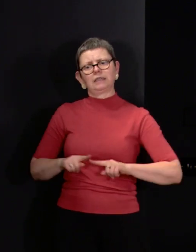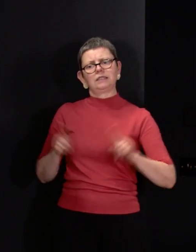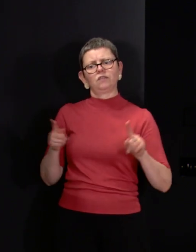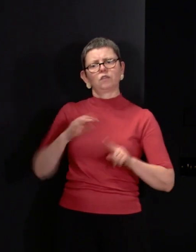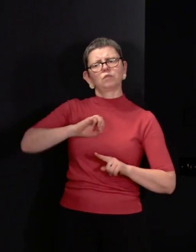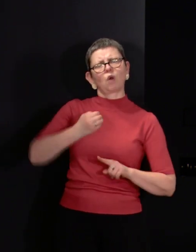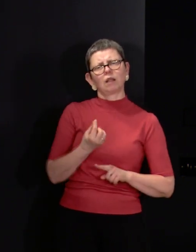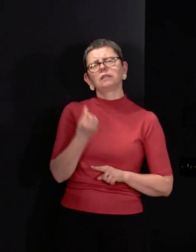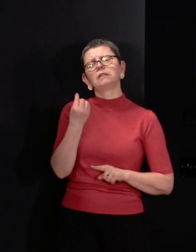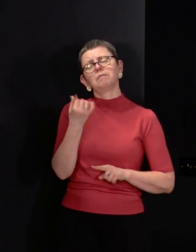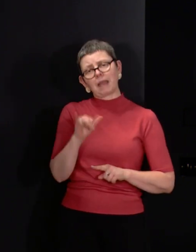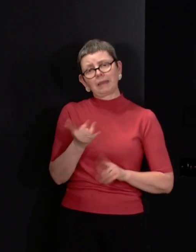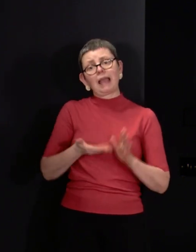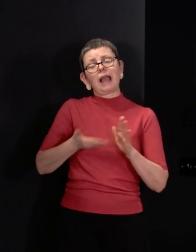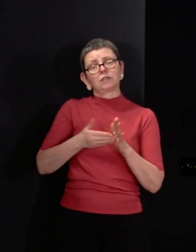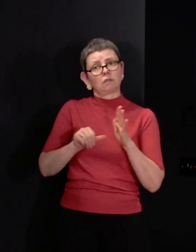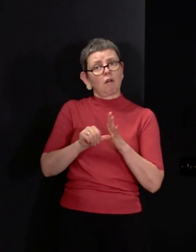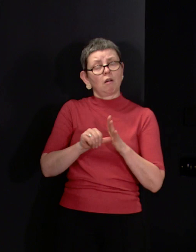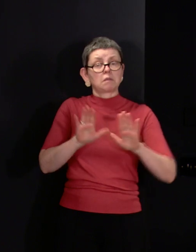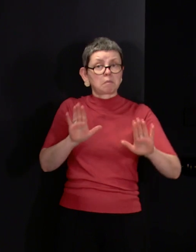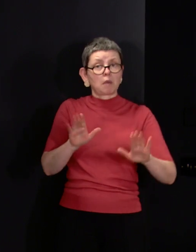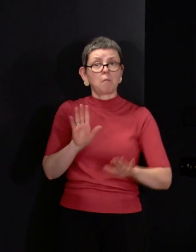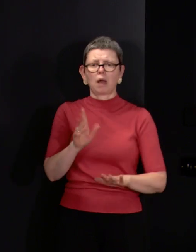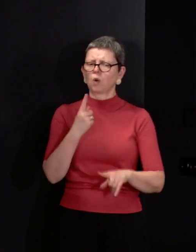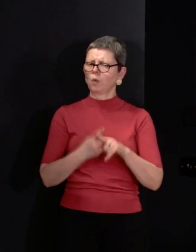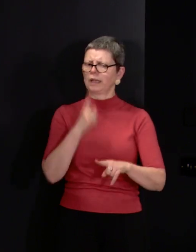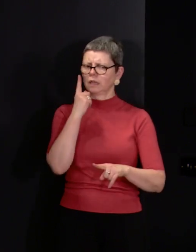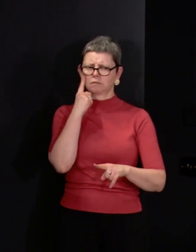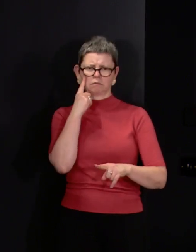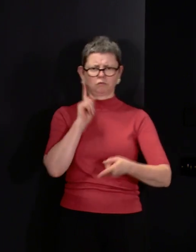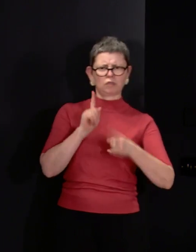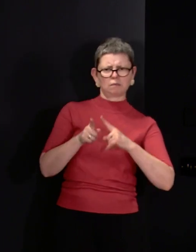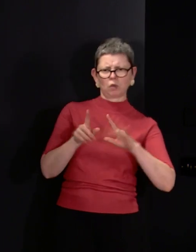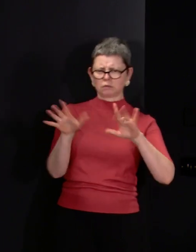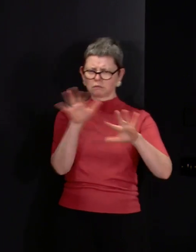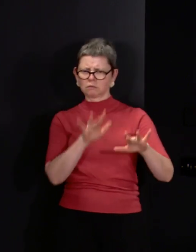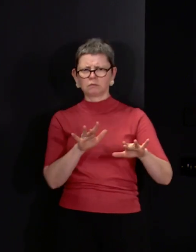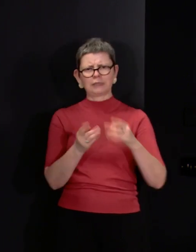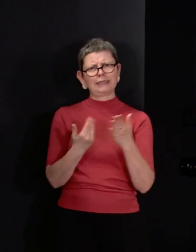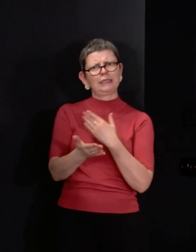that very, very carefully, we'll be in a position to respond to that should it arise. In terms